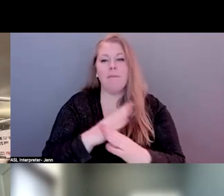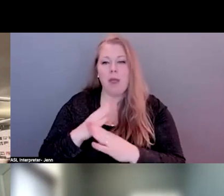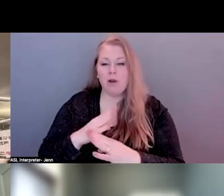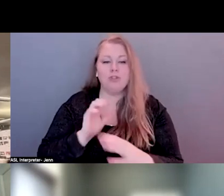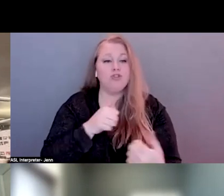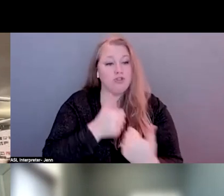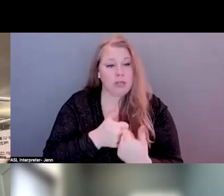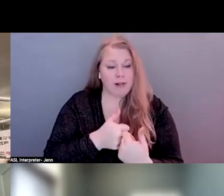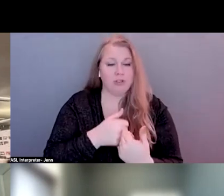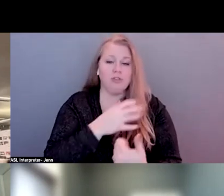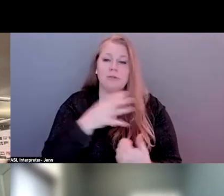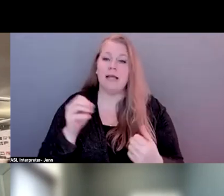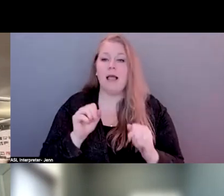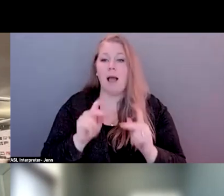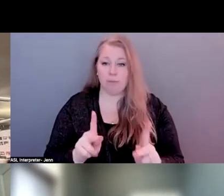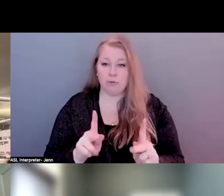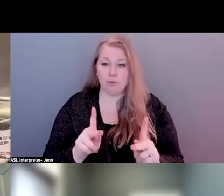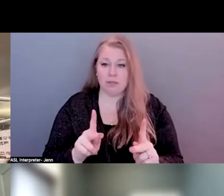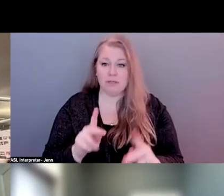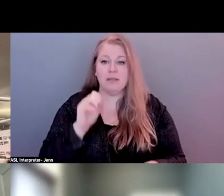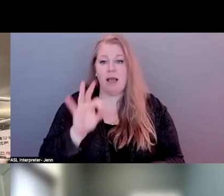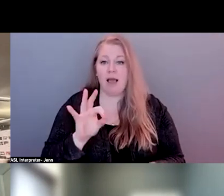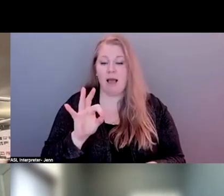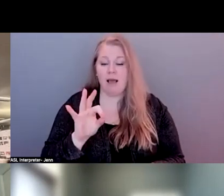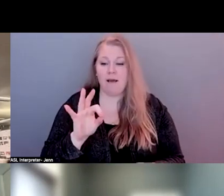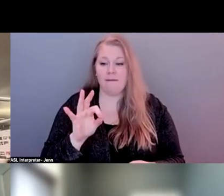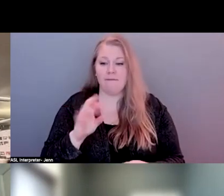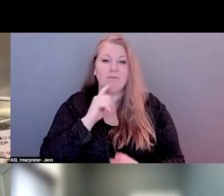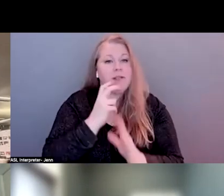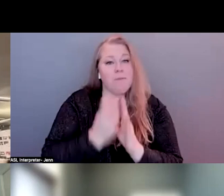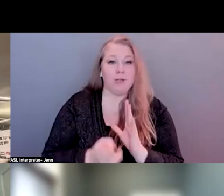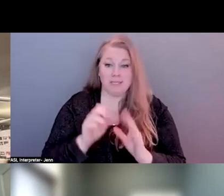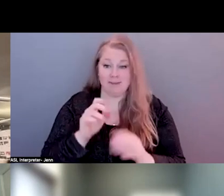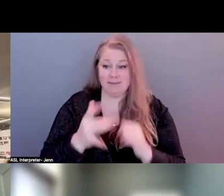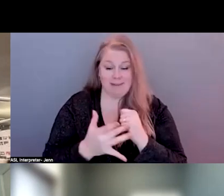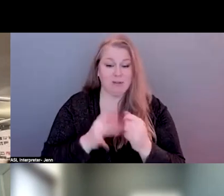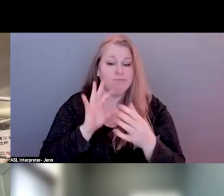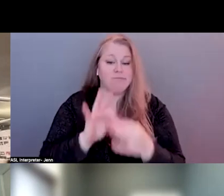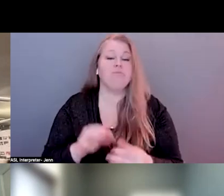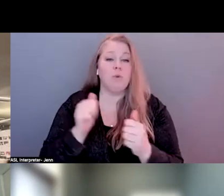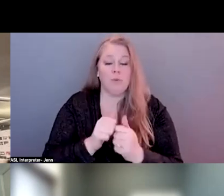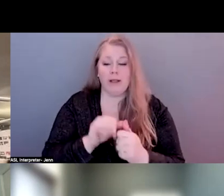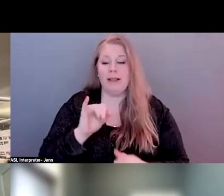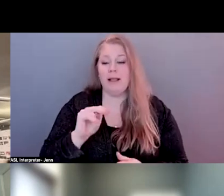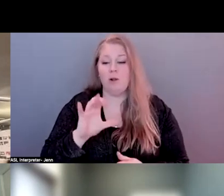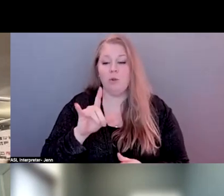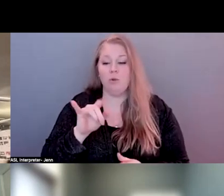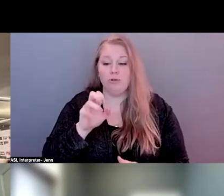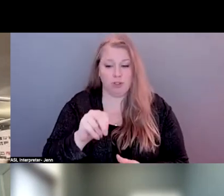and the opportunities of immersive technologies as it relates to inclusion and disability